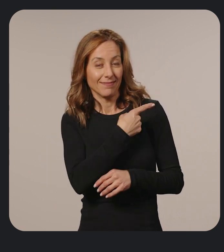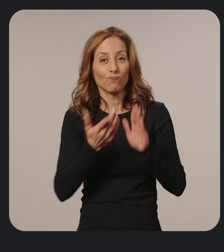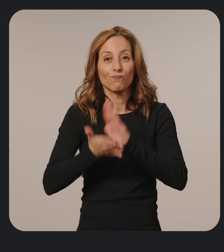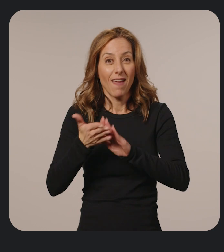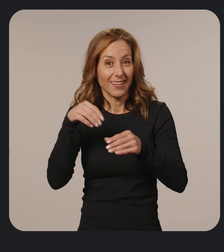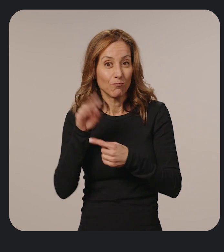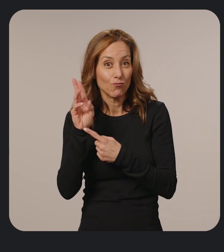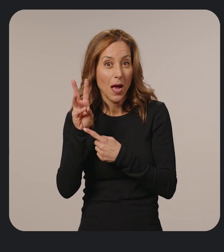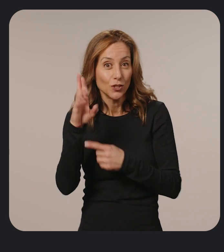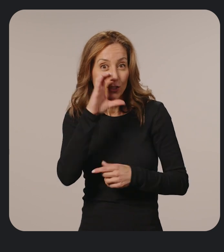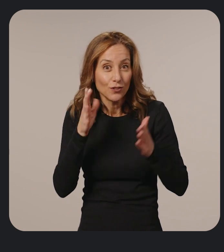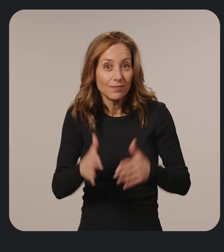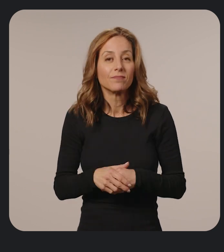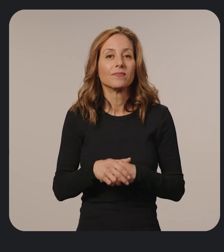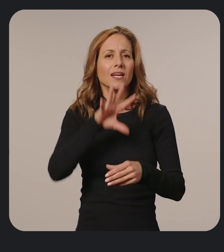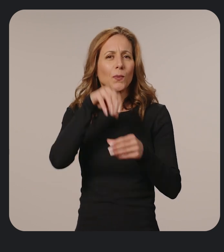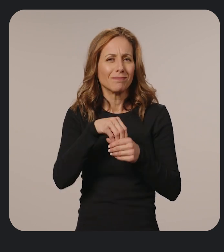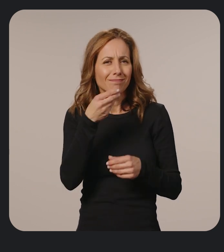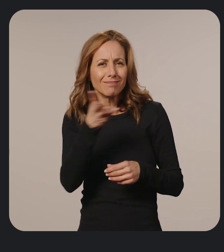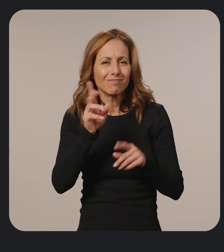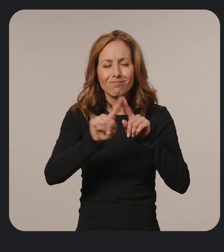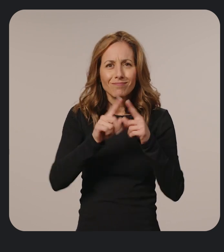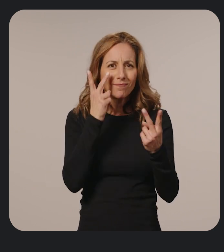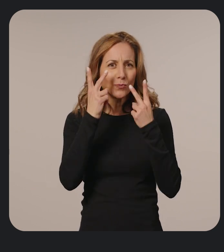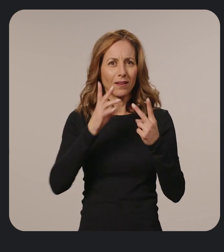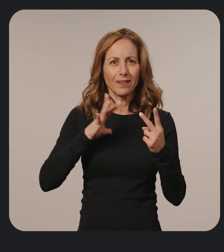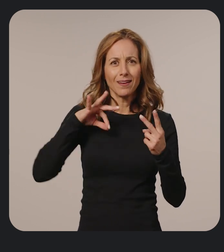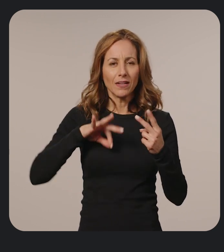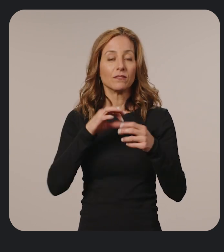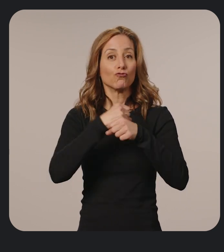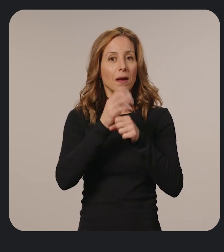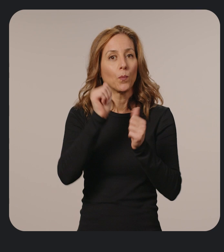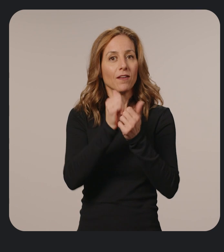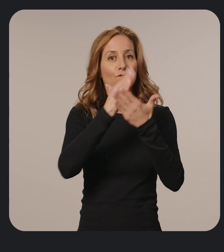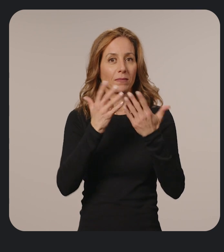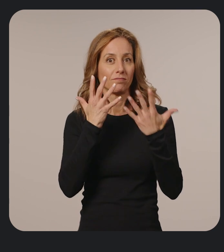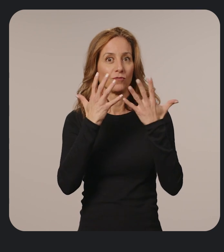As you can see, it's running in a browser and includes several visual effects that are created with fragment shaders.